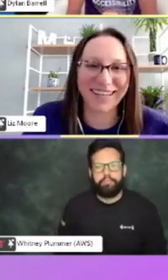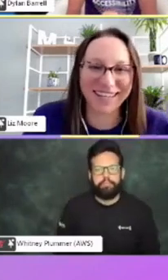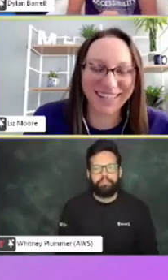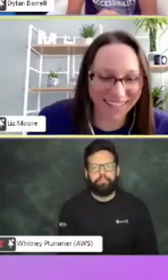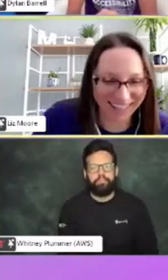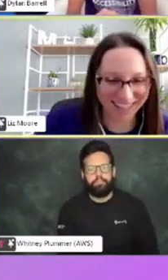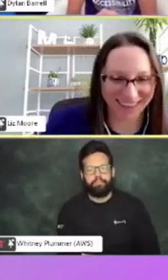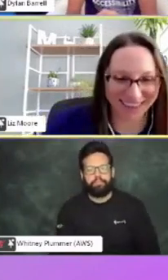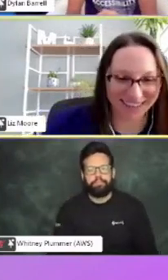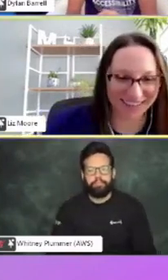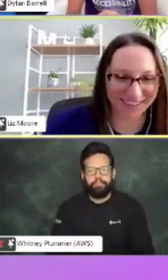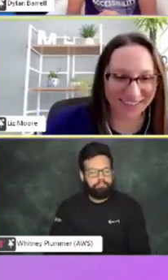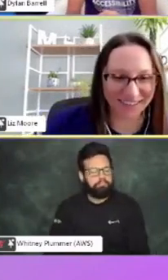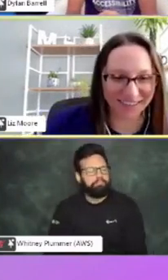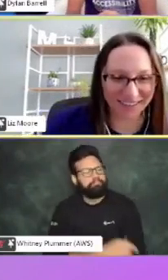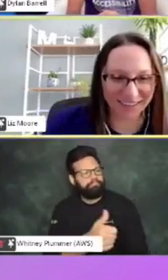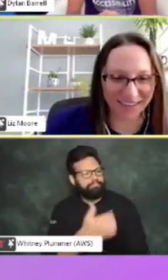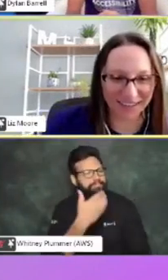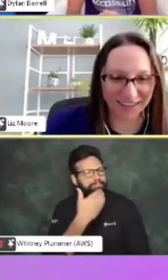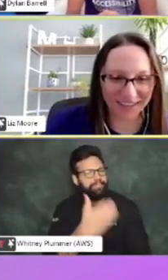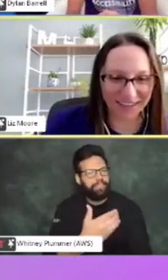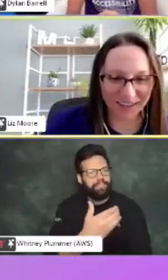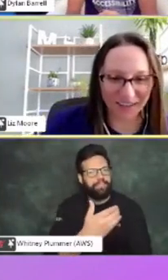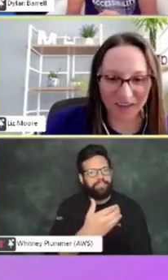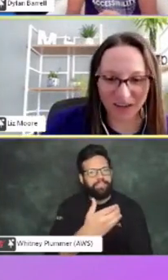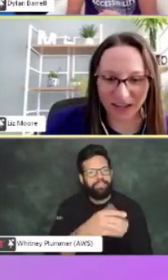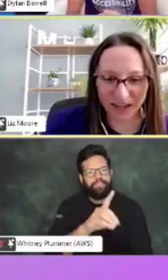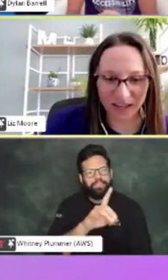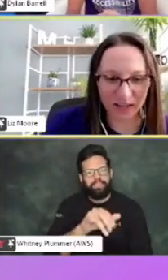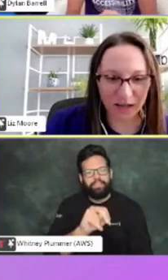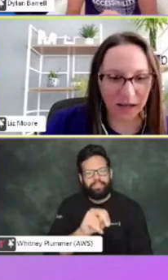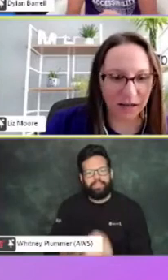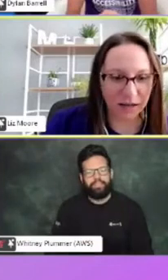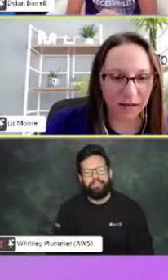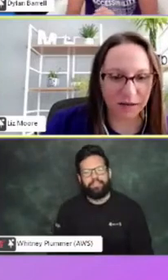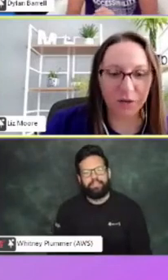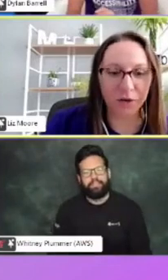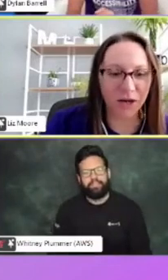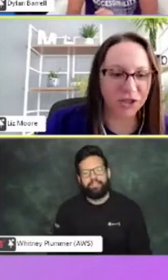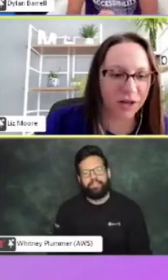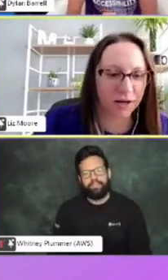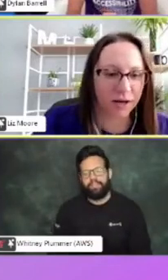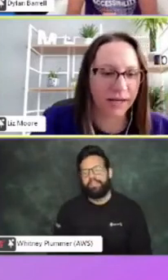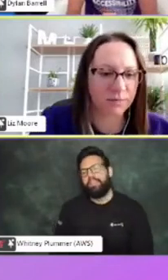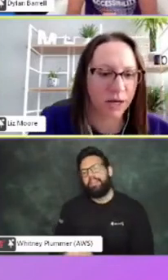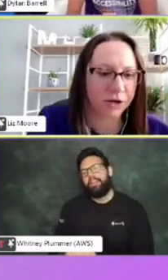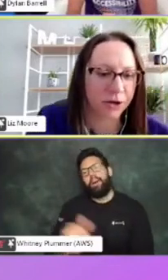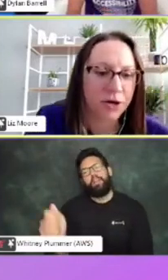Got it. Thank you, Dylan. Okay, another question on axe Monitor.